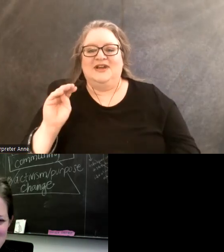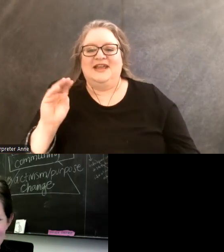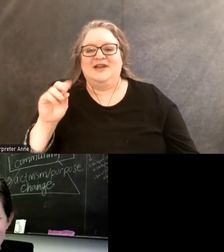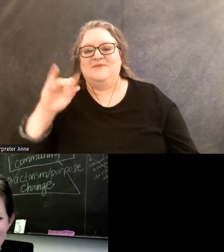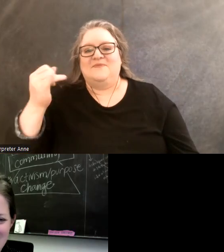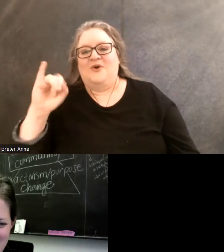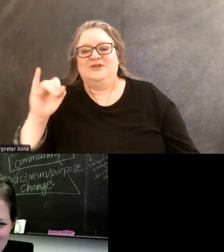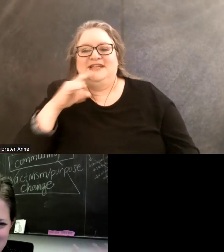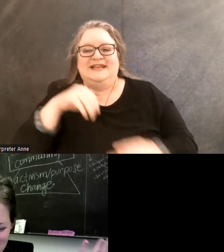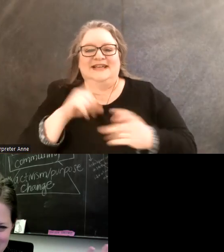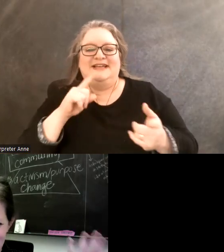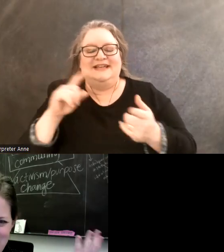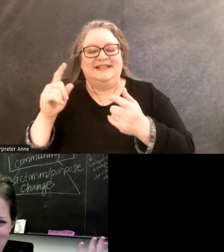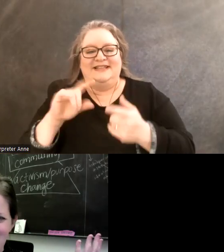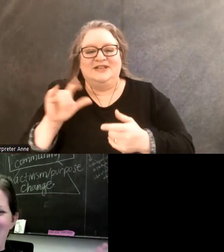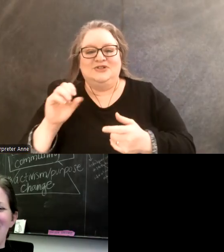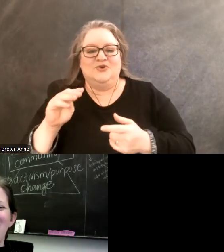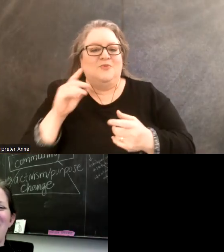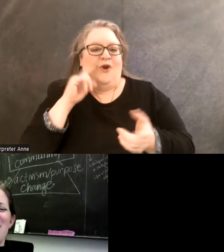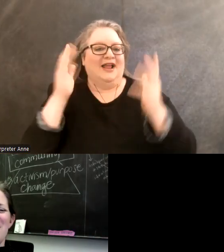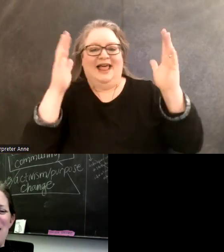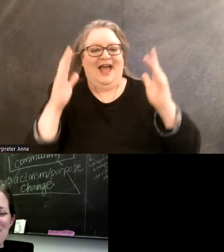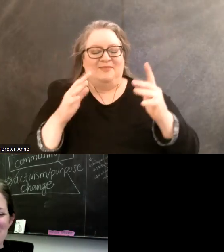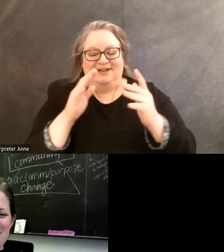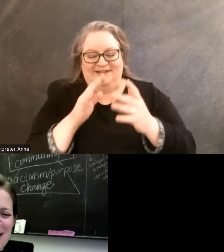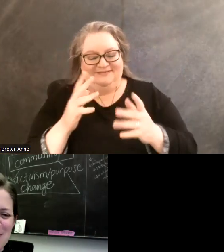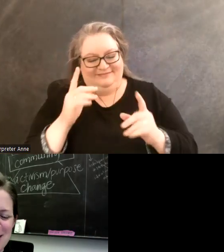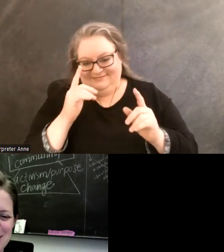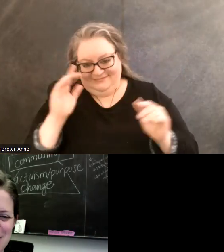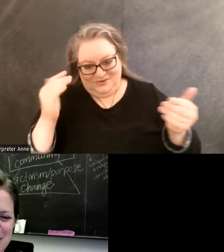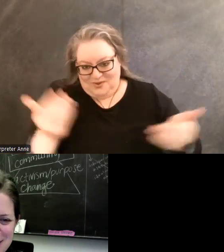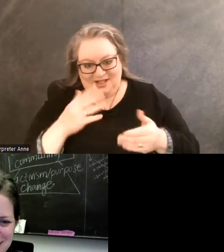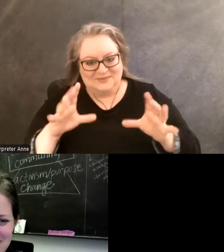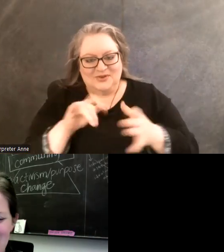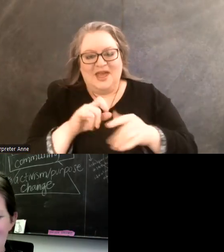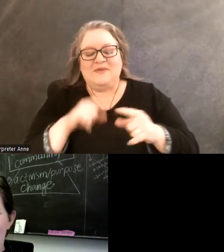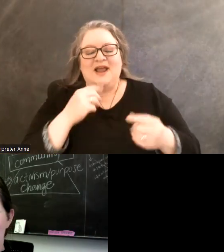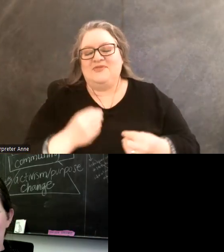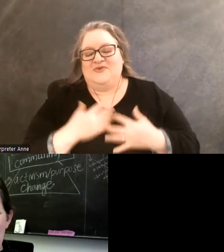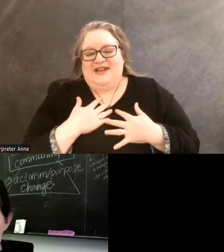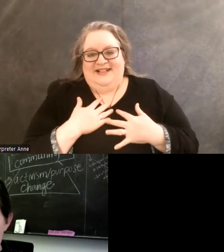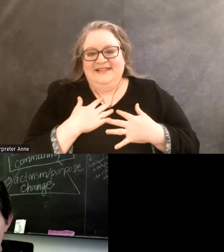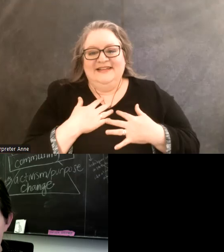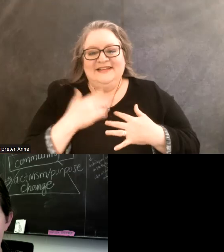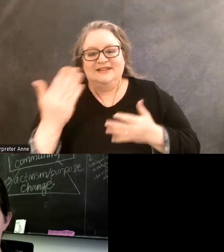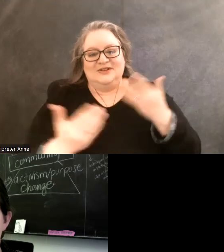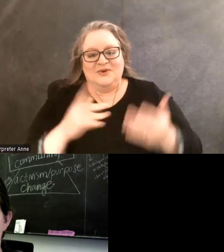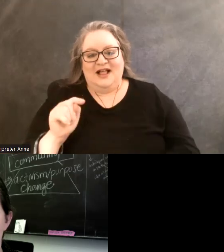to just like clap alone wherever you are, you're welcome to do that but I'm just thrilled to welcome Terri into this space